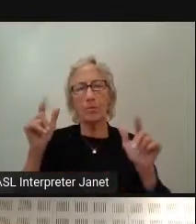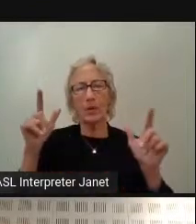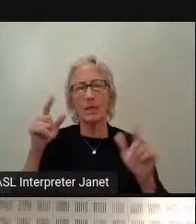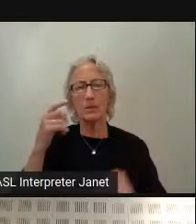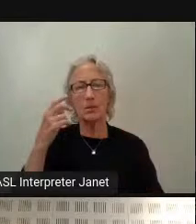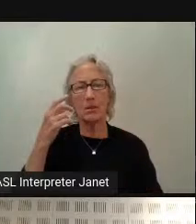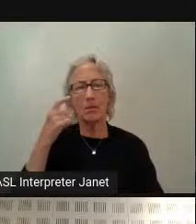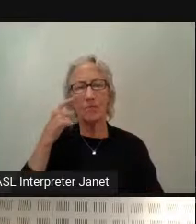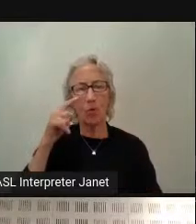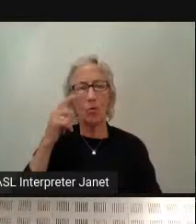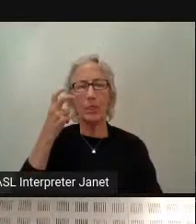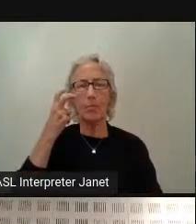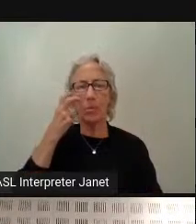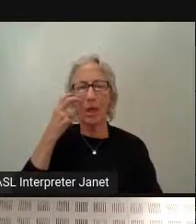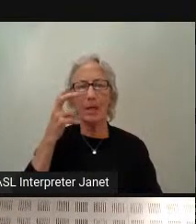We will be talking about designing our new